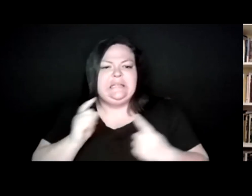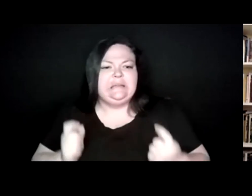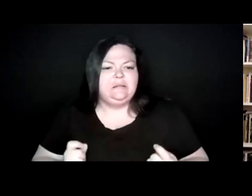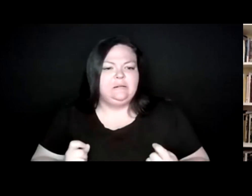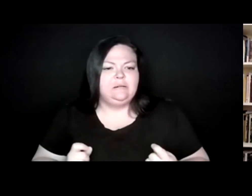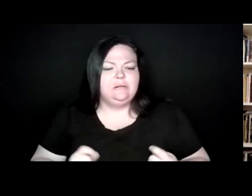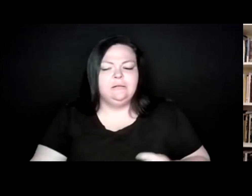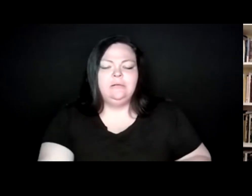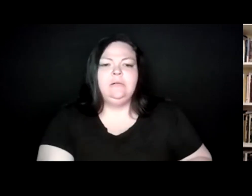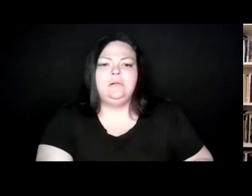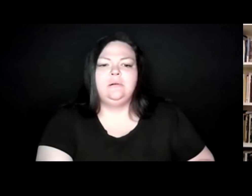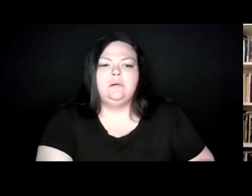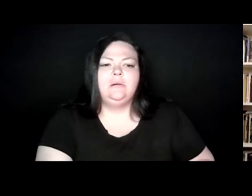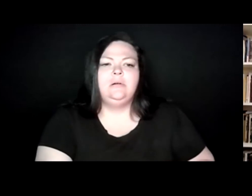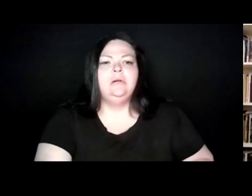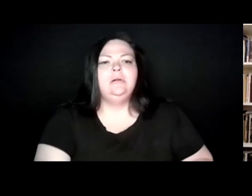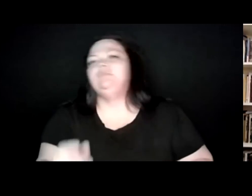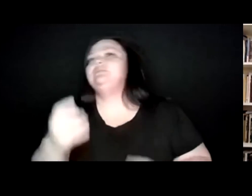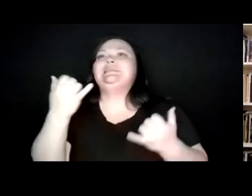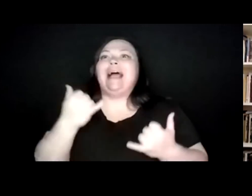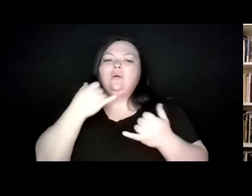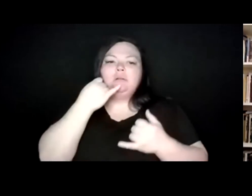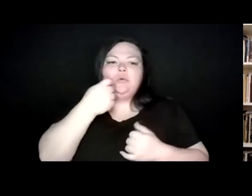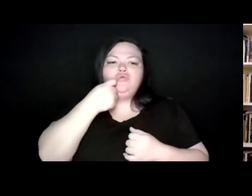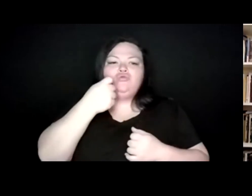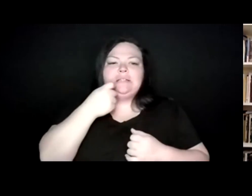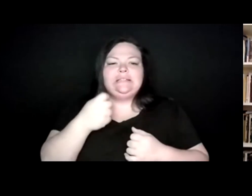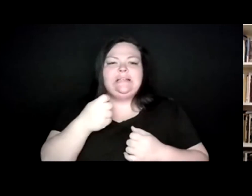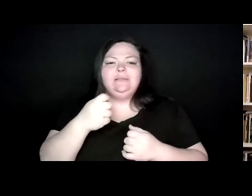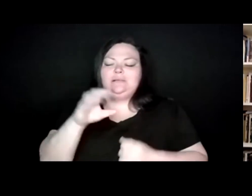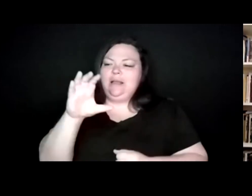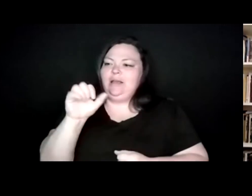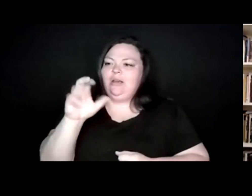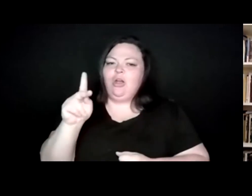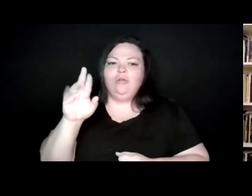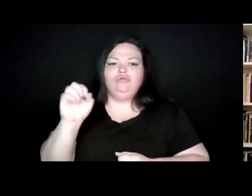Enter the latest sensation: a cockroach robot/ sliding through cracks to get to you, away